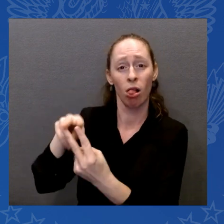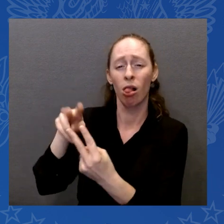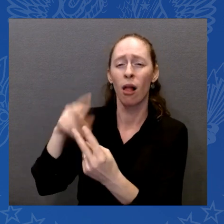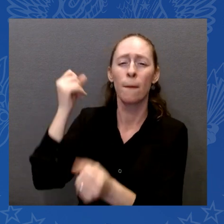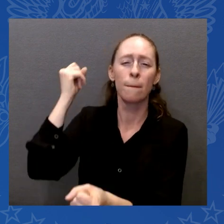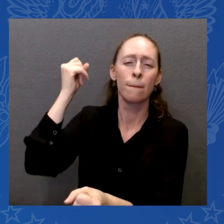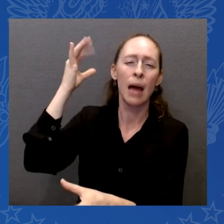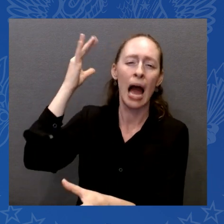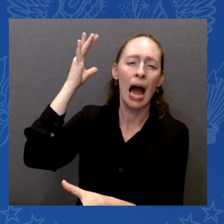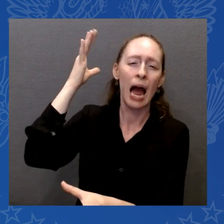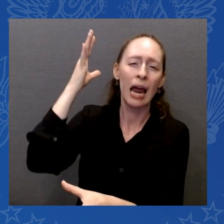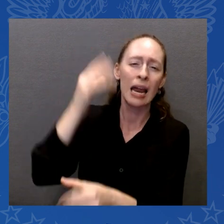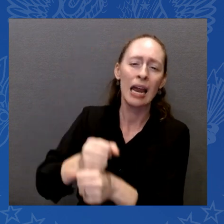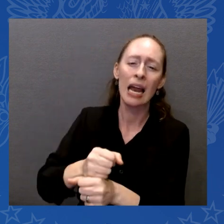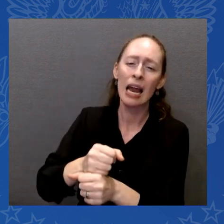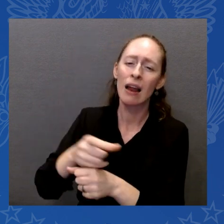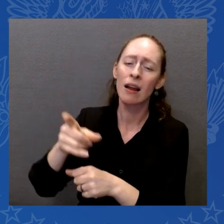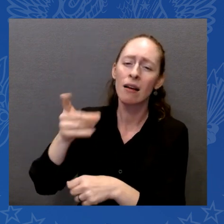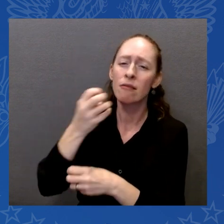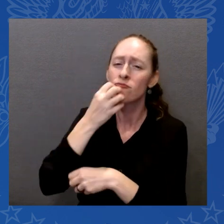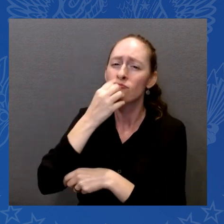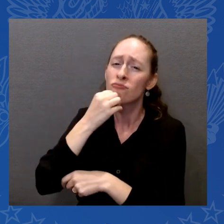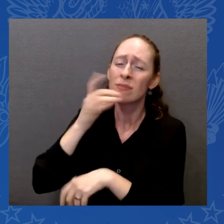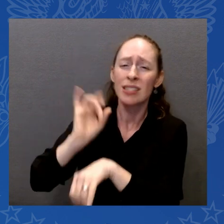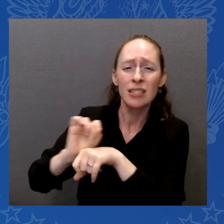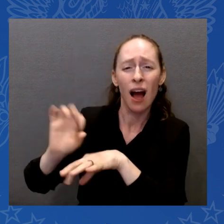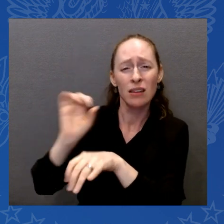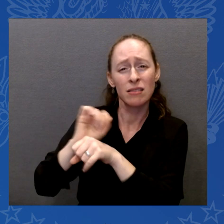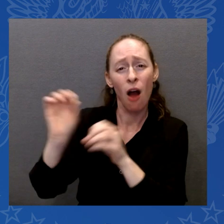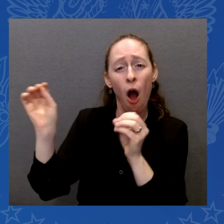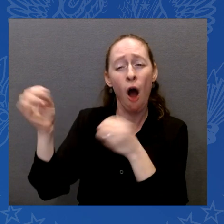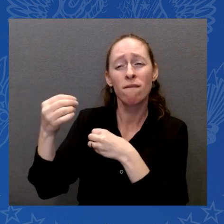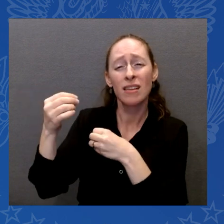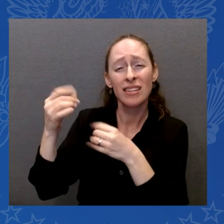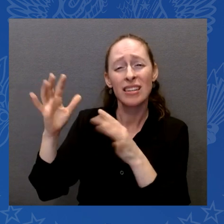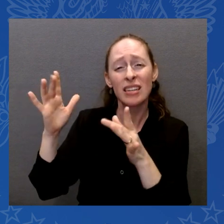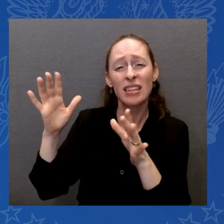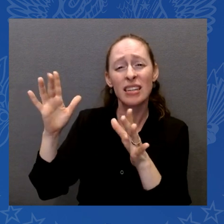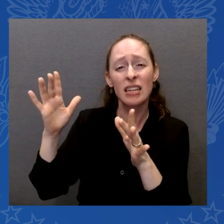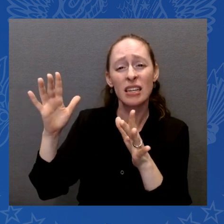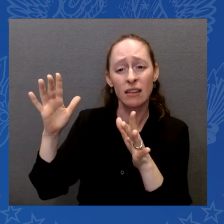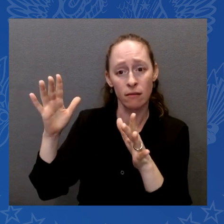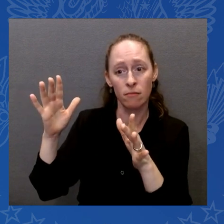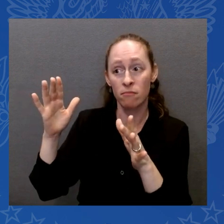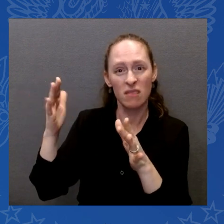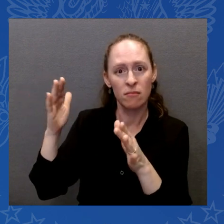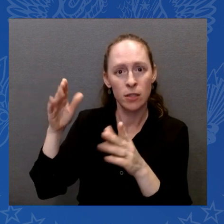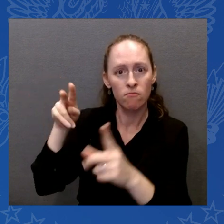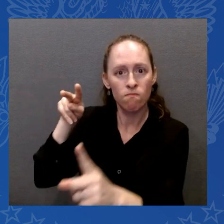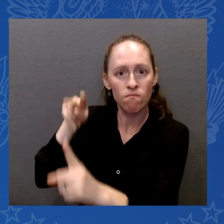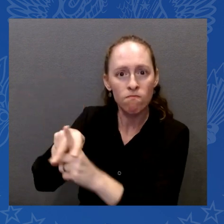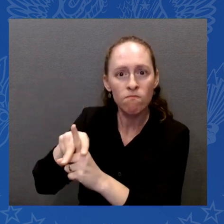But now, with the threat of criminal charges hanging over their heads, they told me that they have their resignation letters ready.